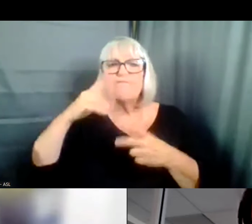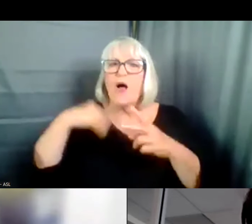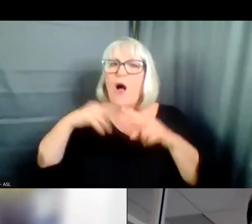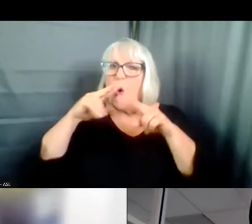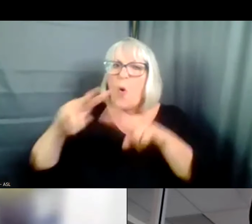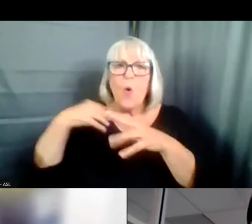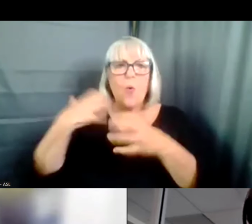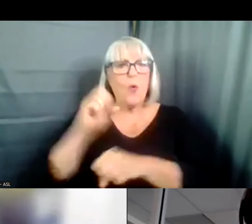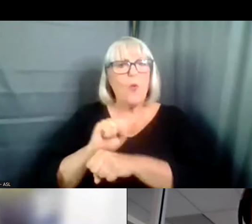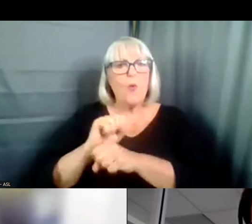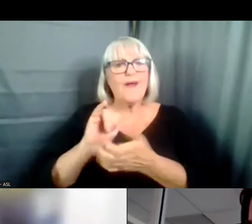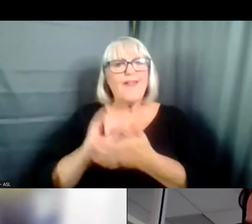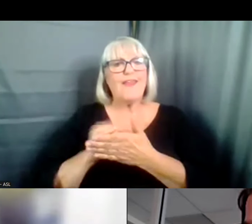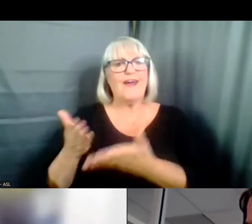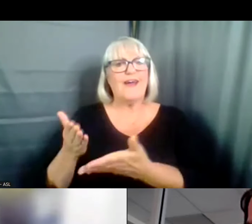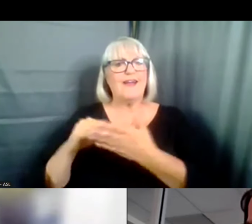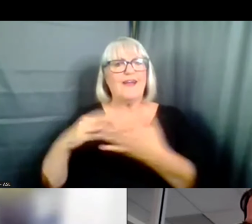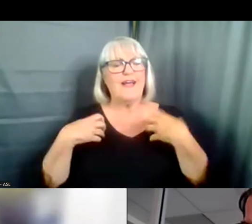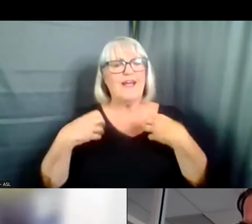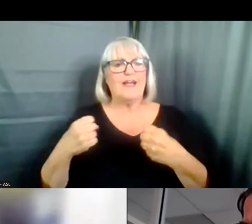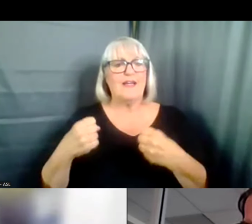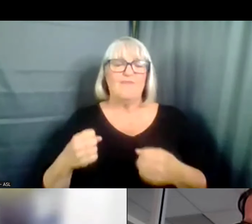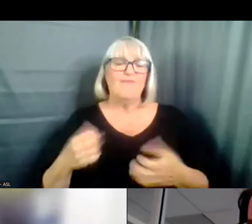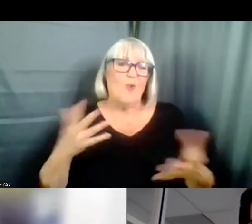And so, that effort is going to take some time,